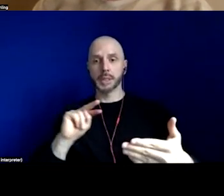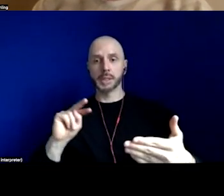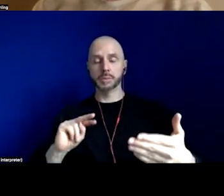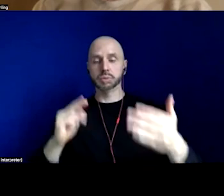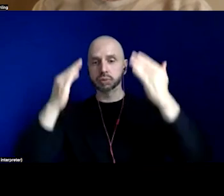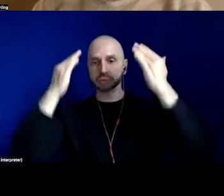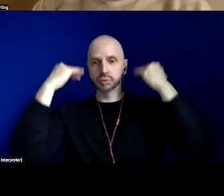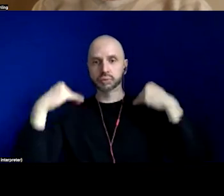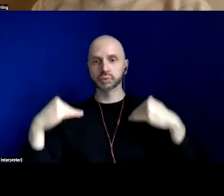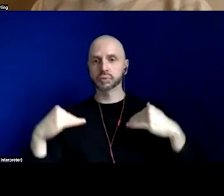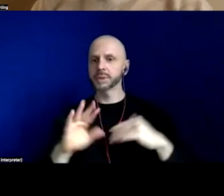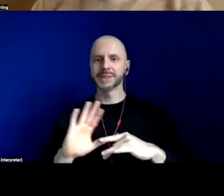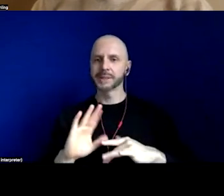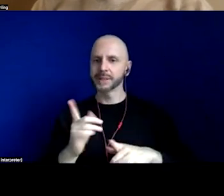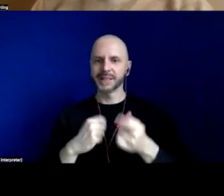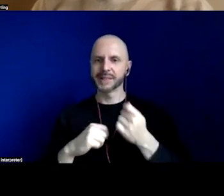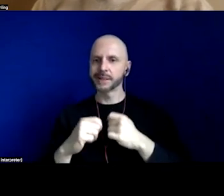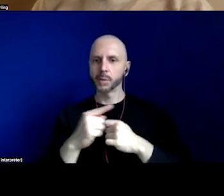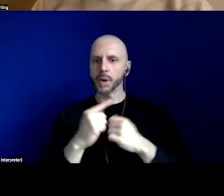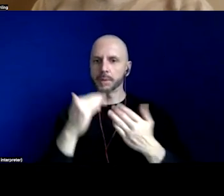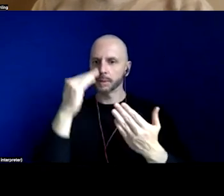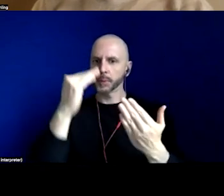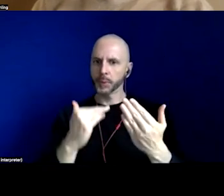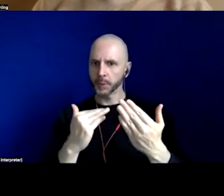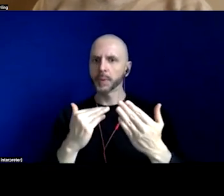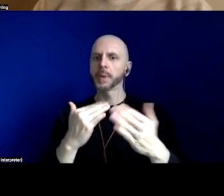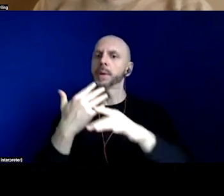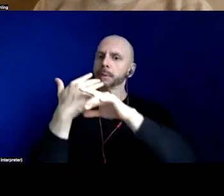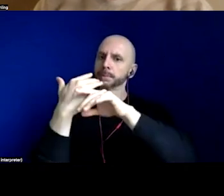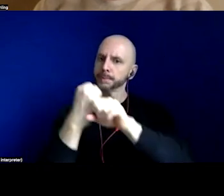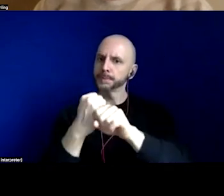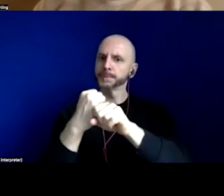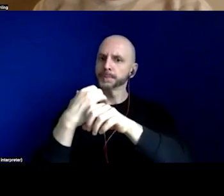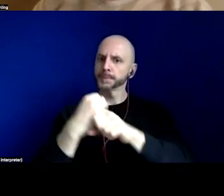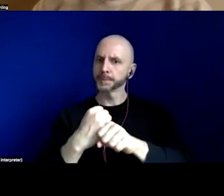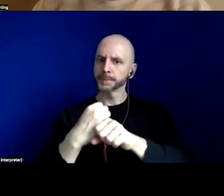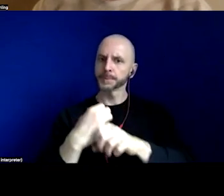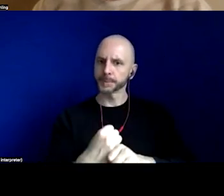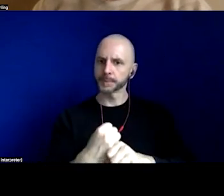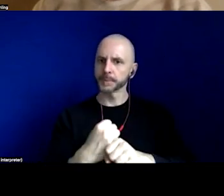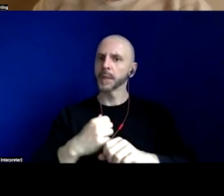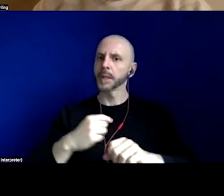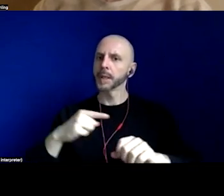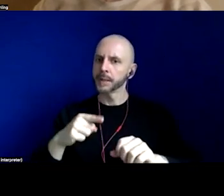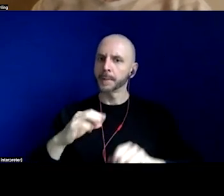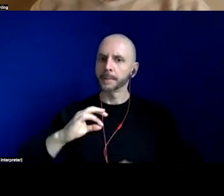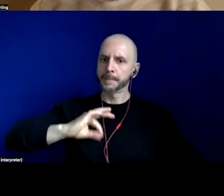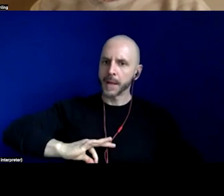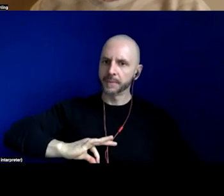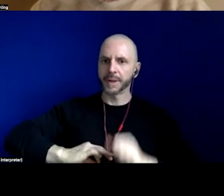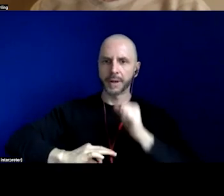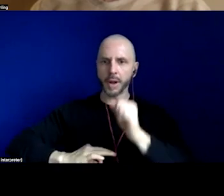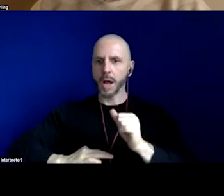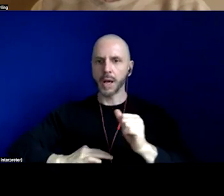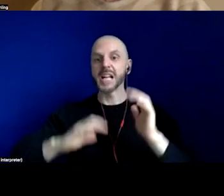from the very beginning by focusing on use cases that are small and really controllable. What are